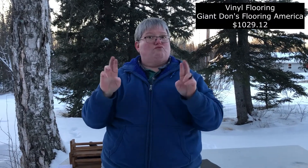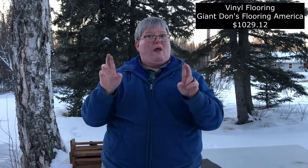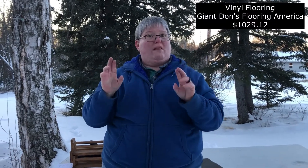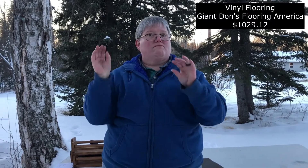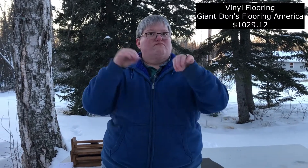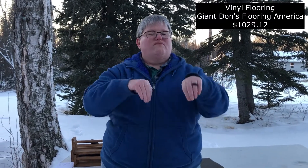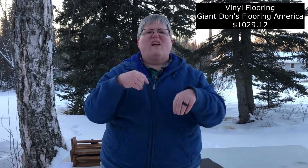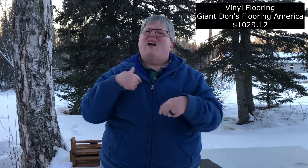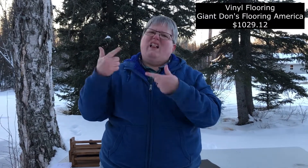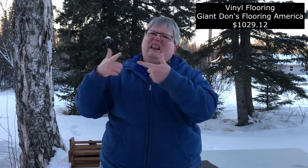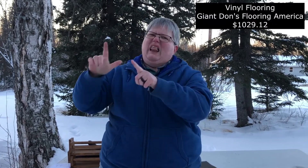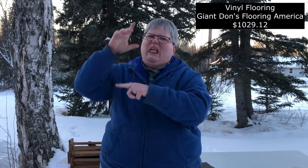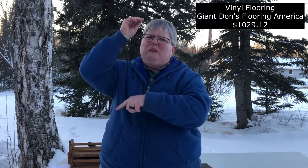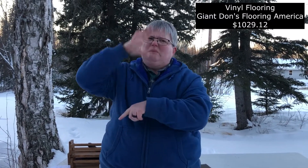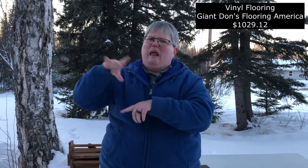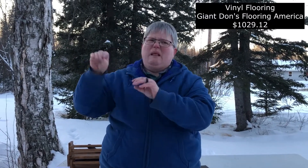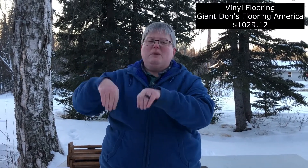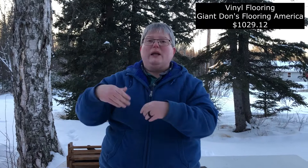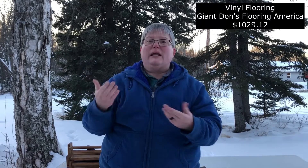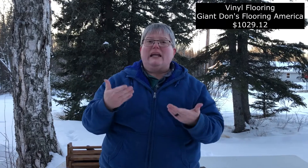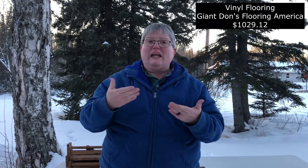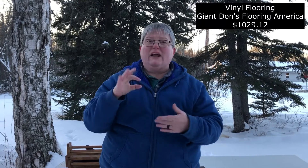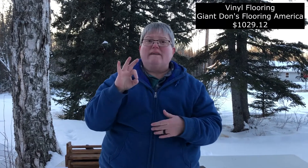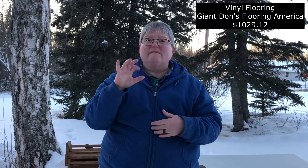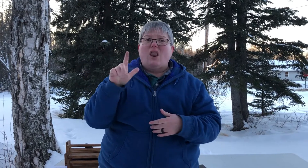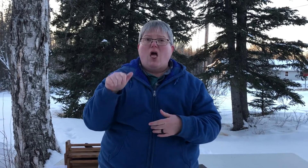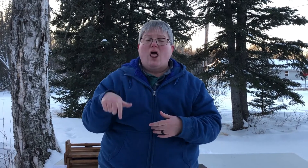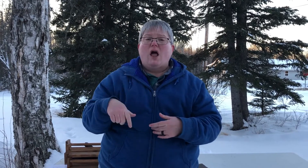they're ready to install. I'm going to let the guys install it, because here in Florida...pfft